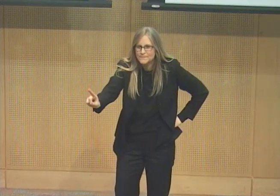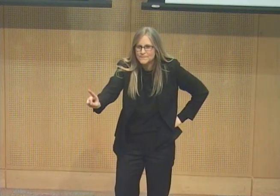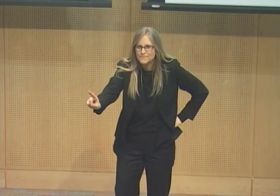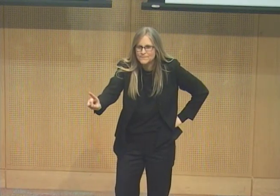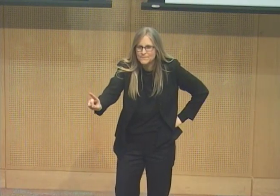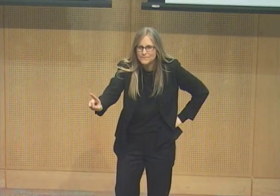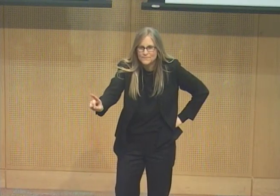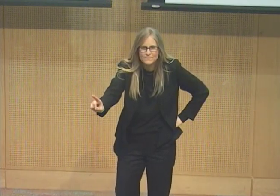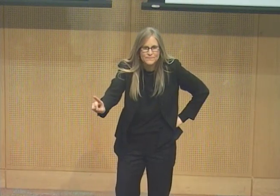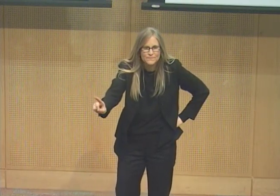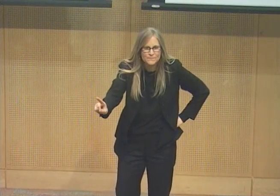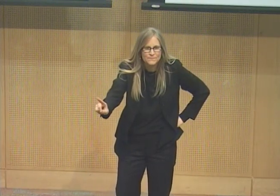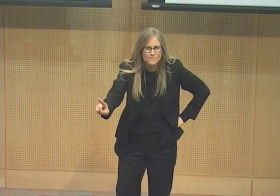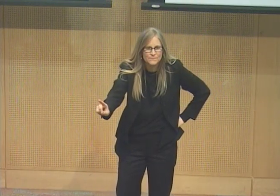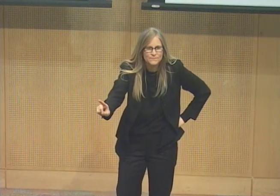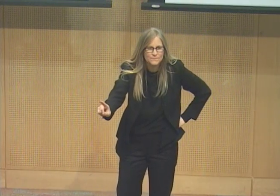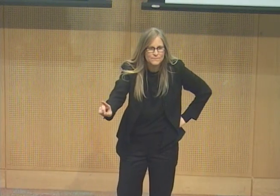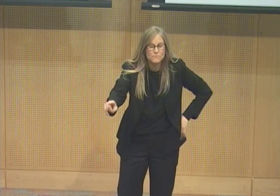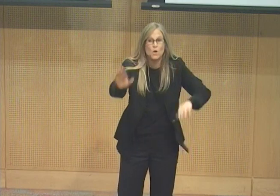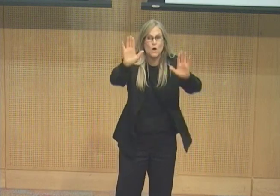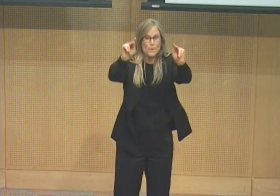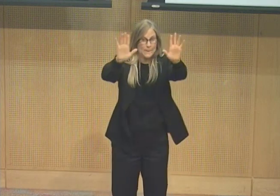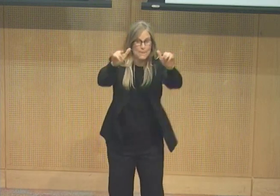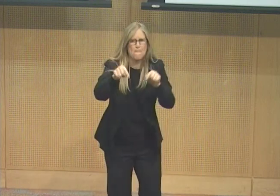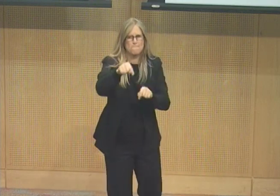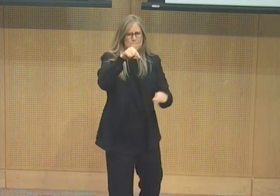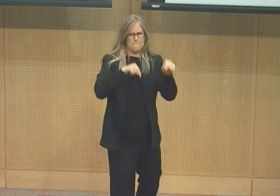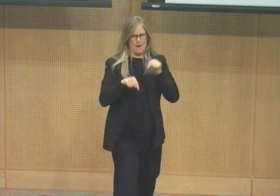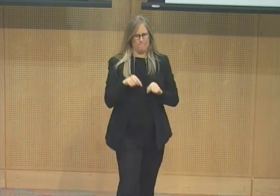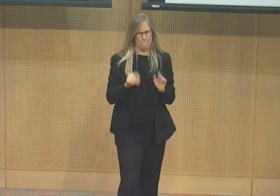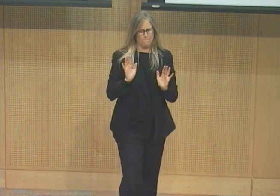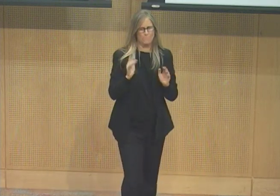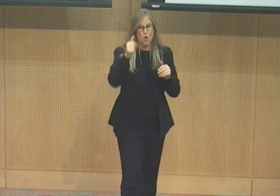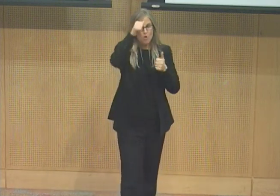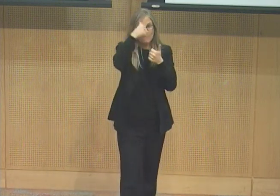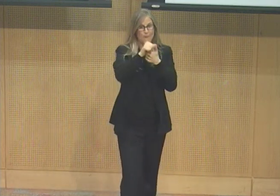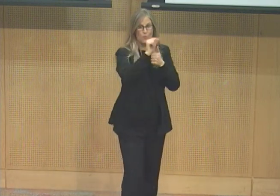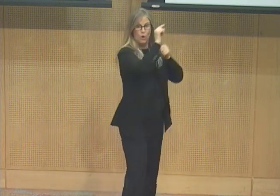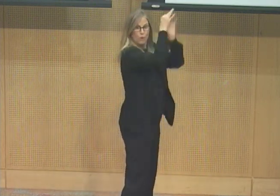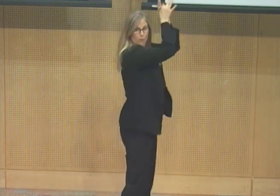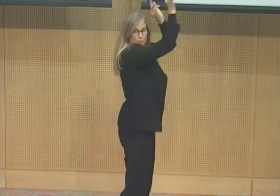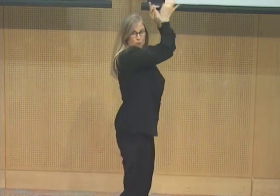when she was 1." OK. Let's back up just a bit.